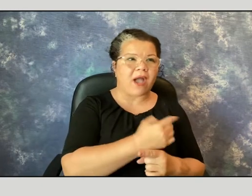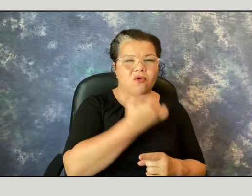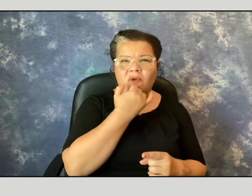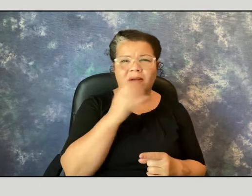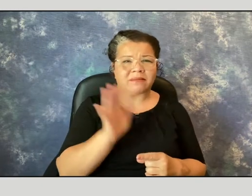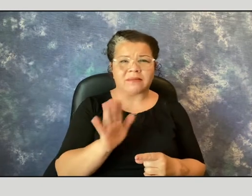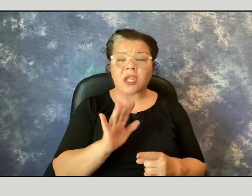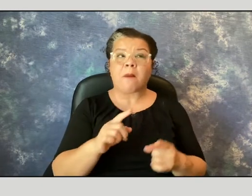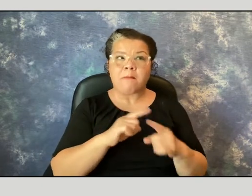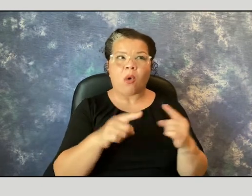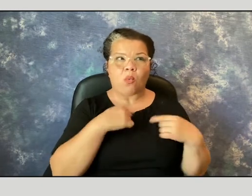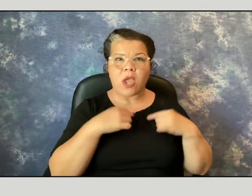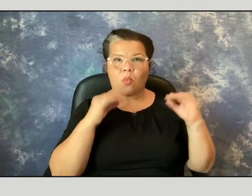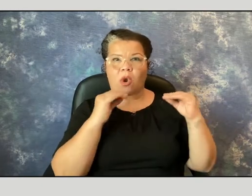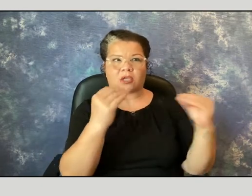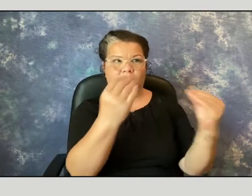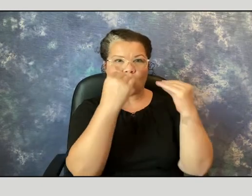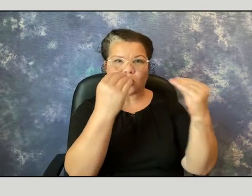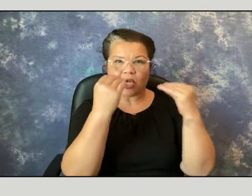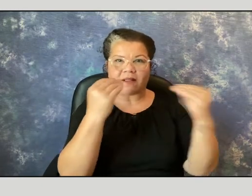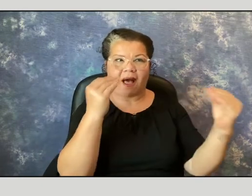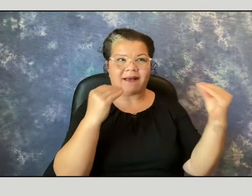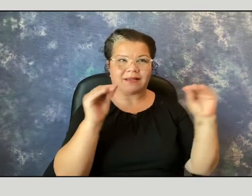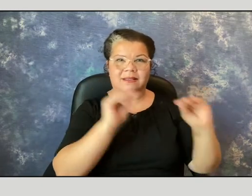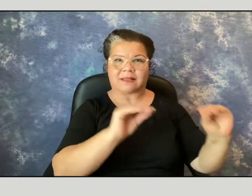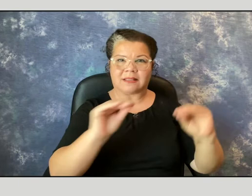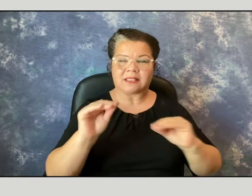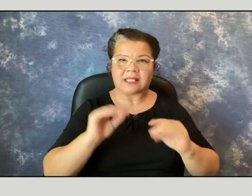under a different racial ideology, and now we're trying to figure out